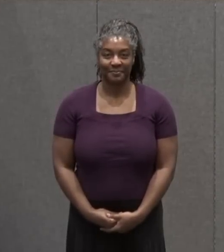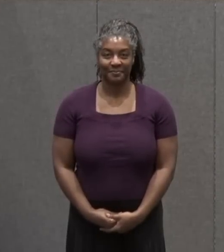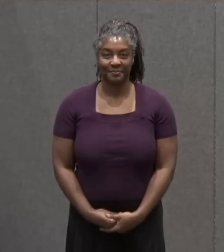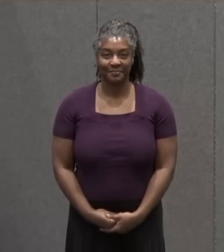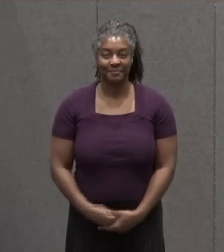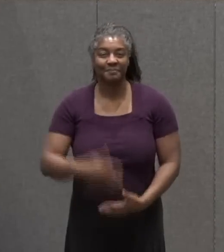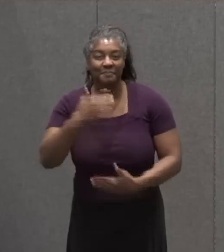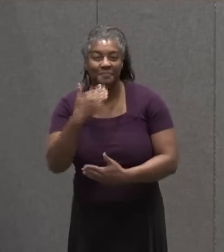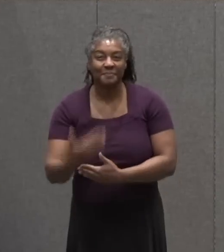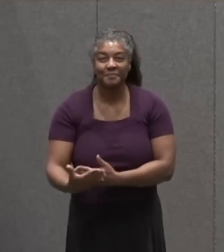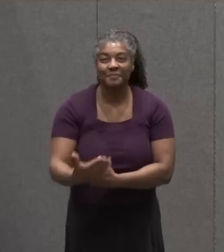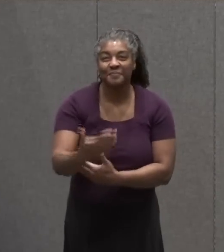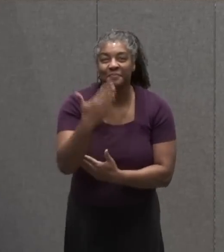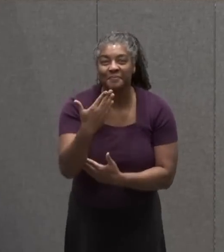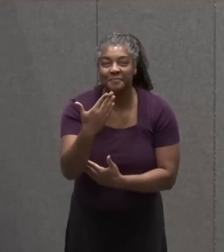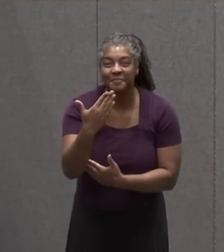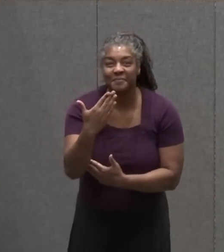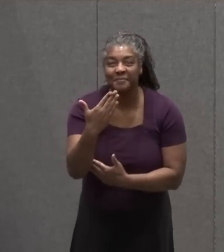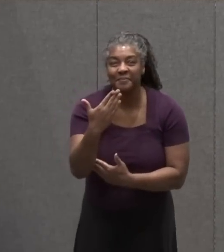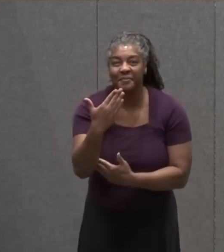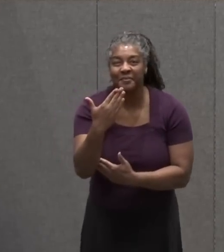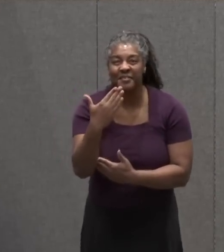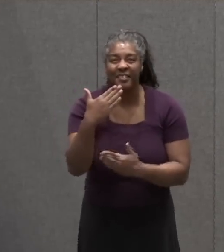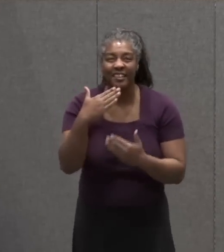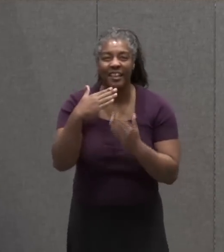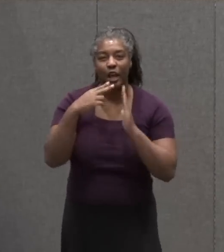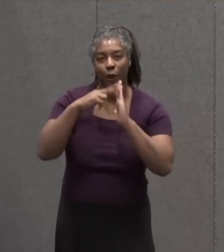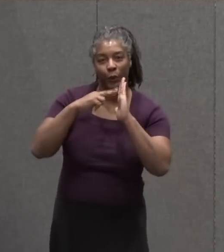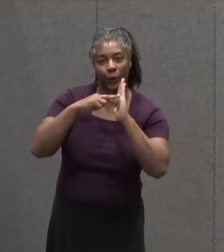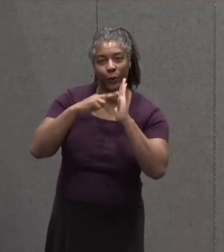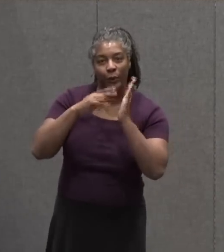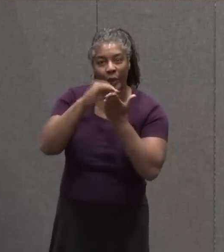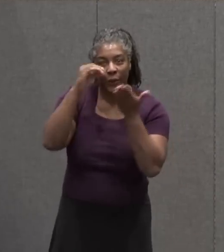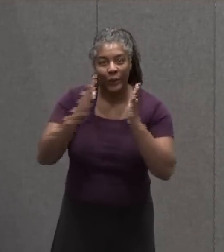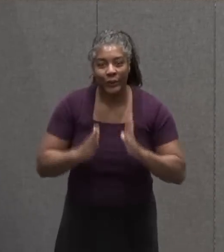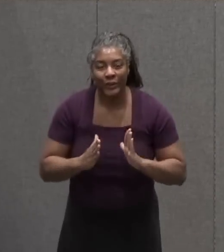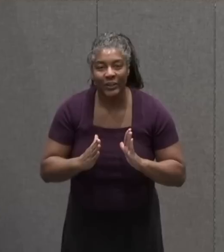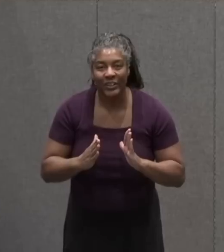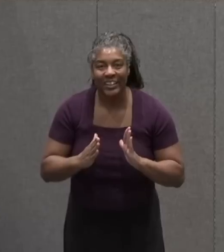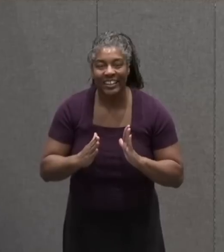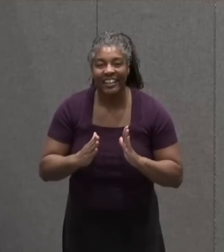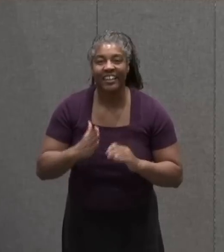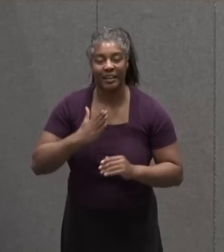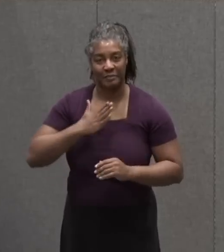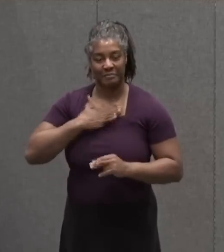Good morning literacy learners. This is Miss Maggie and I'm a teacher support specialist